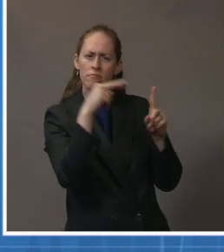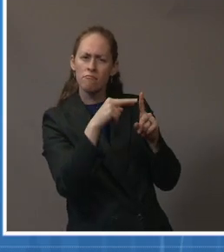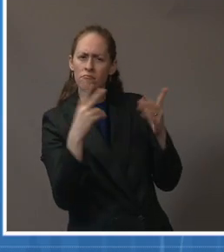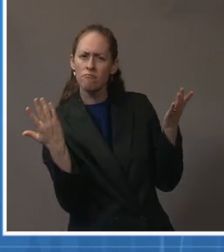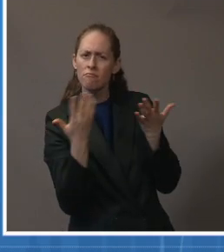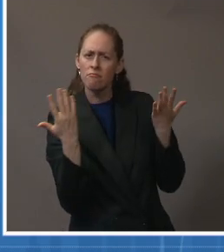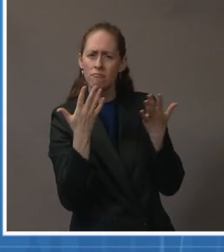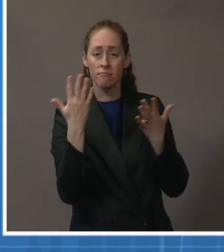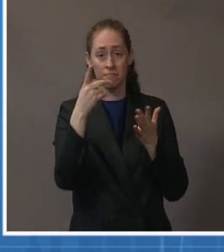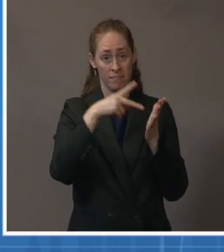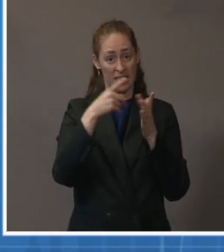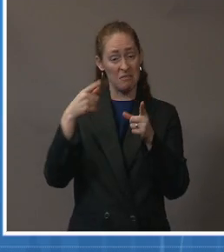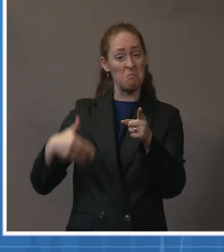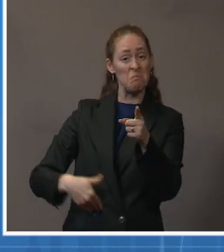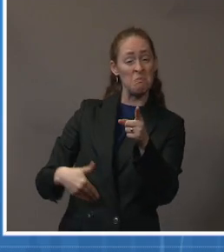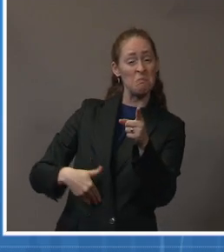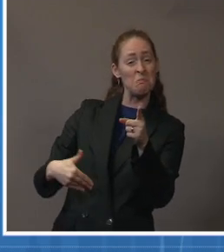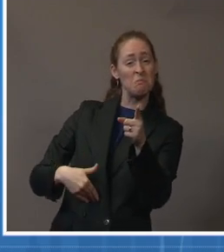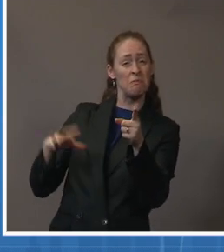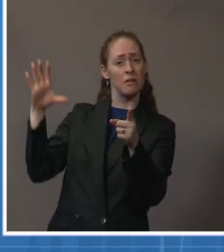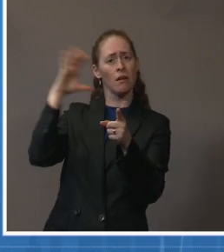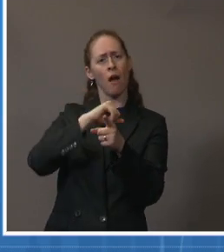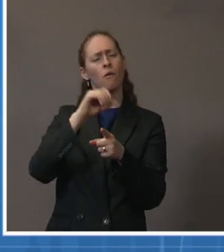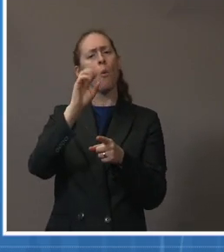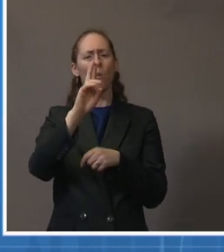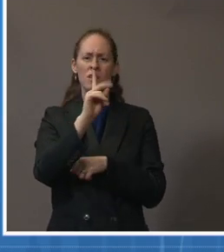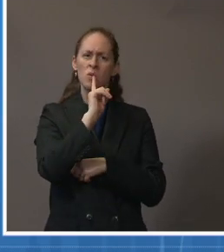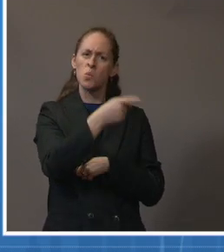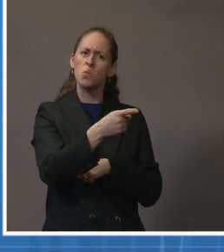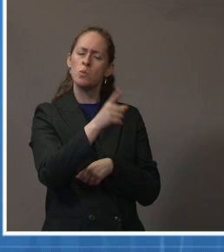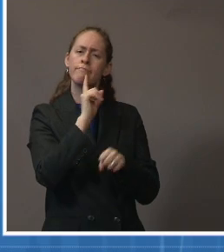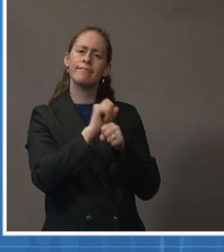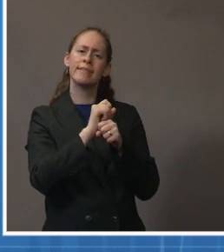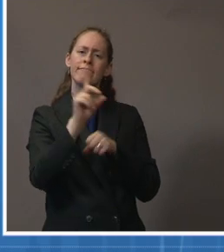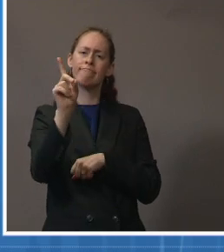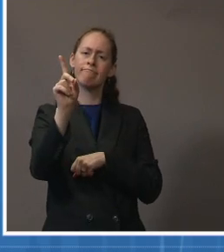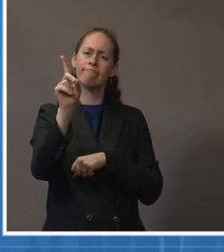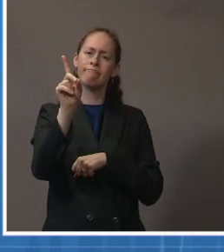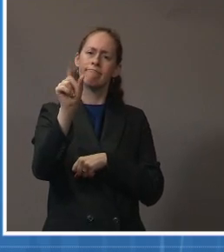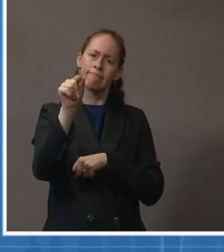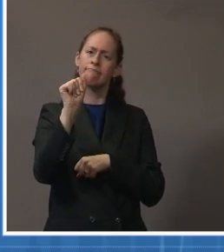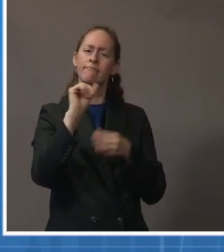or if you have any data and figures to show why some people are still holding out,